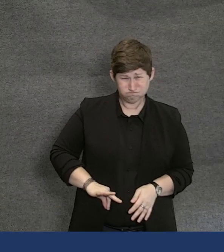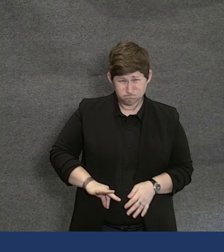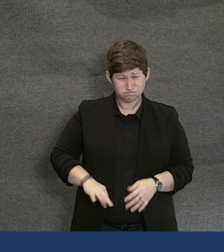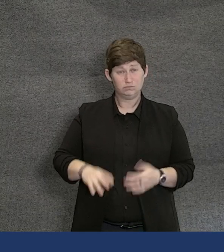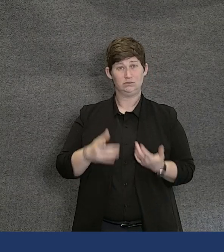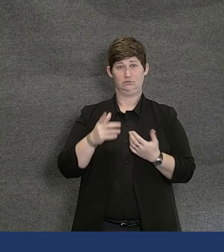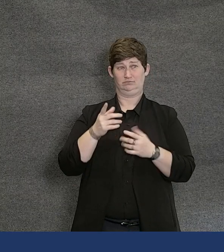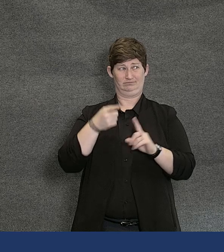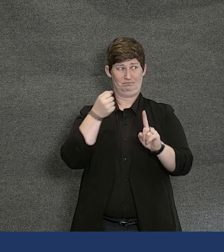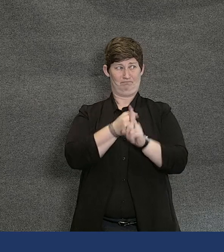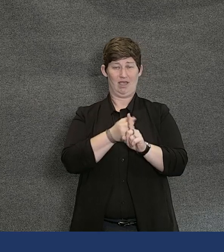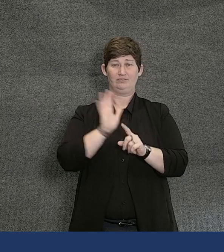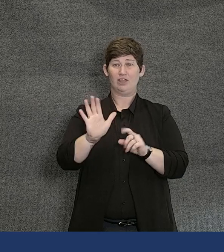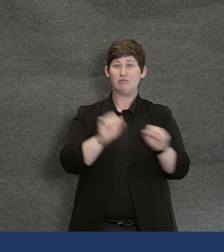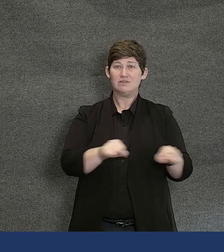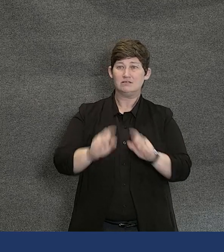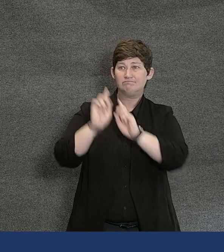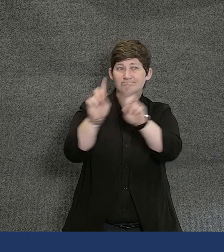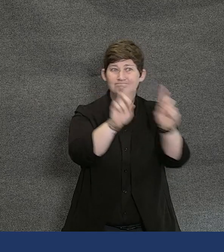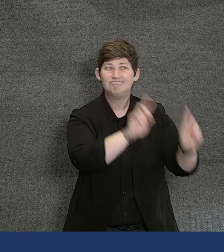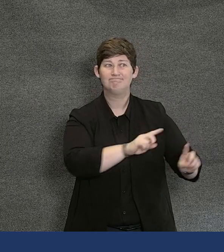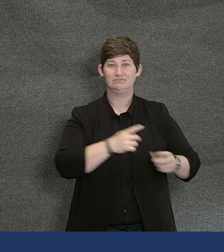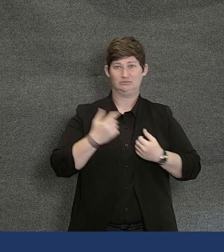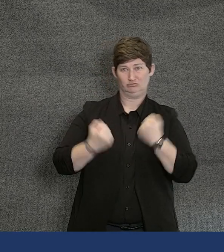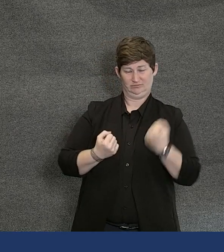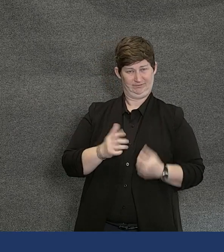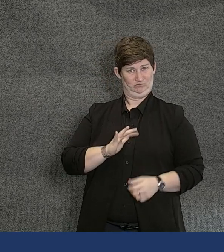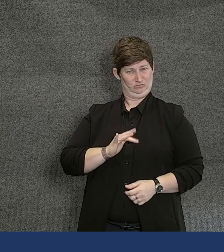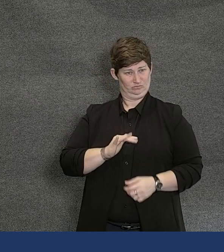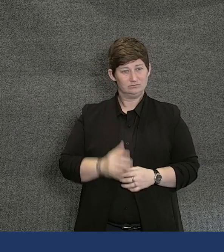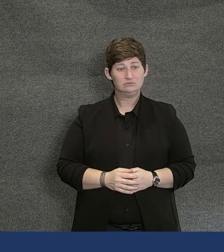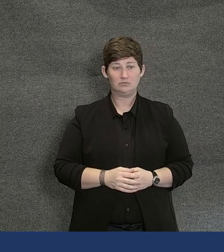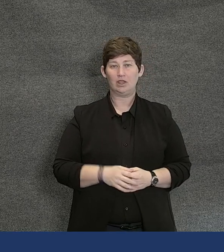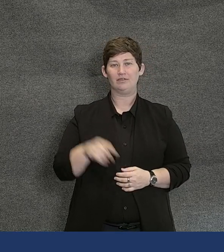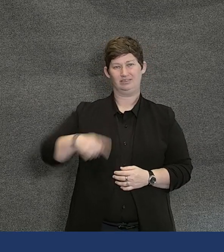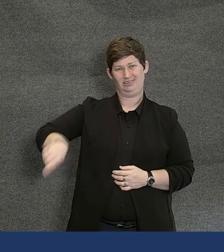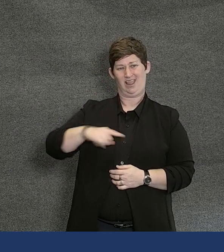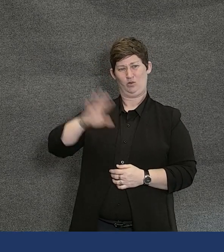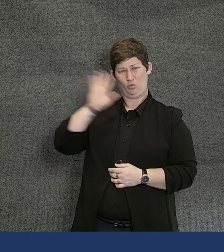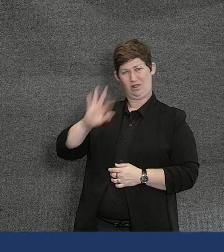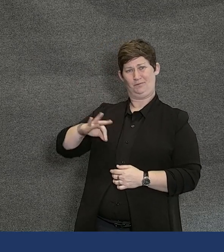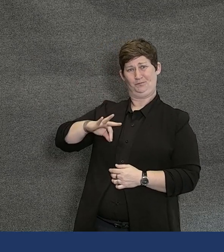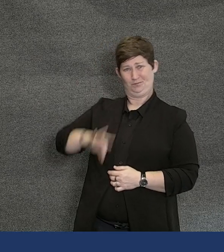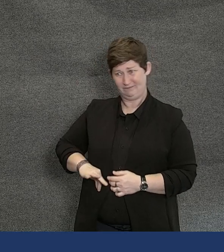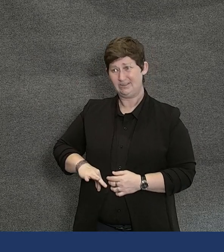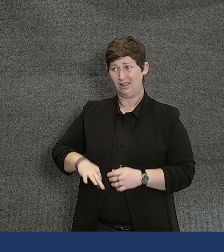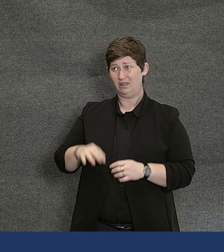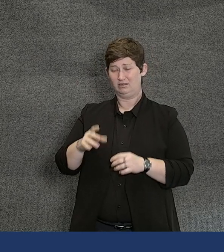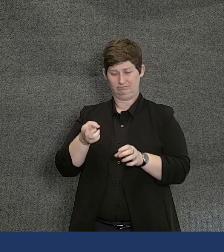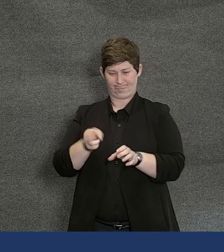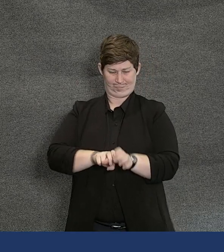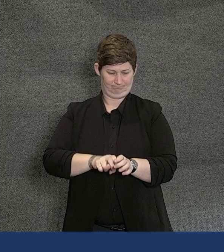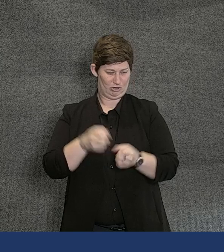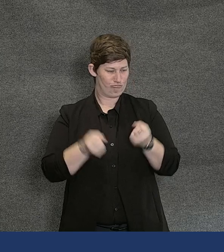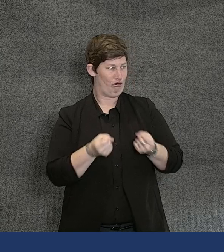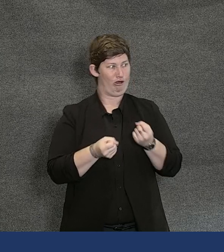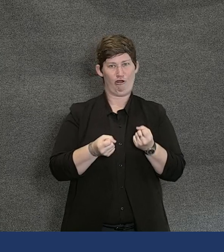pushing to keep accessibility at the top. So it's not the early adopters.